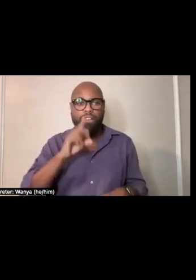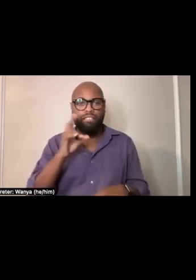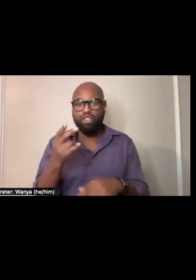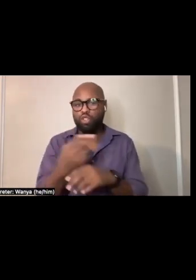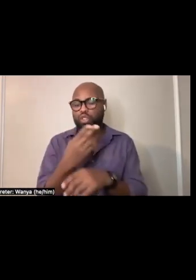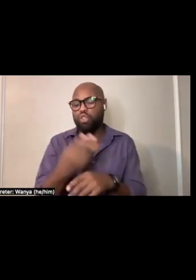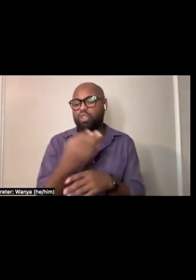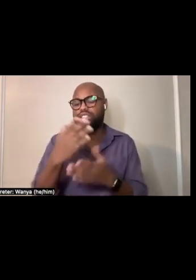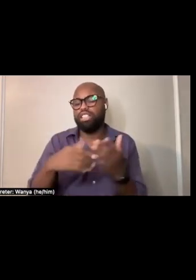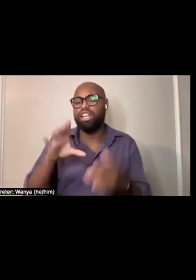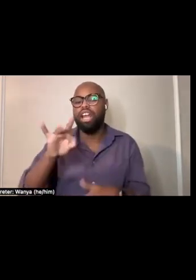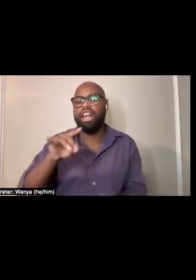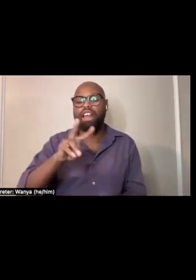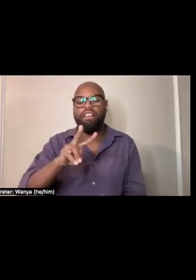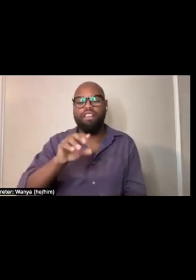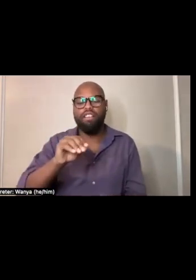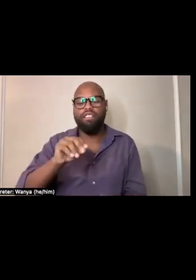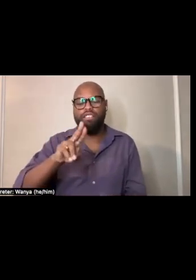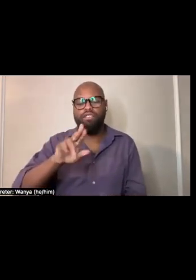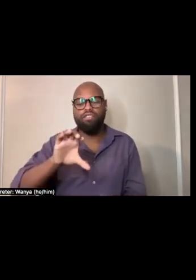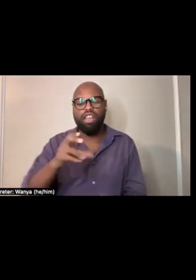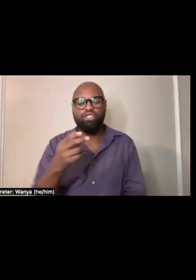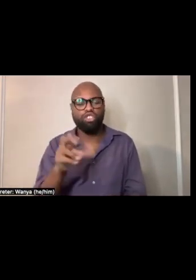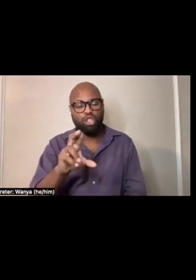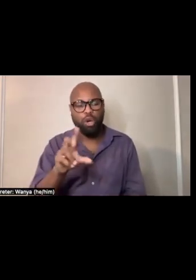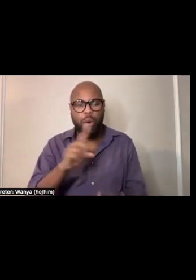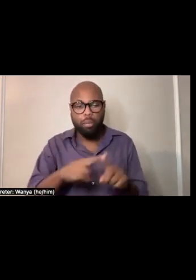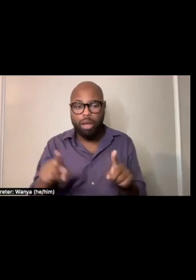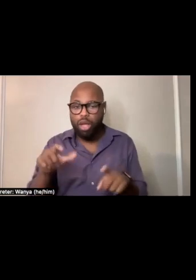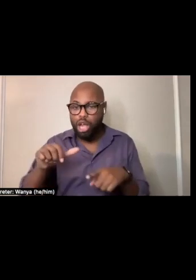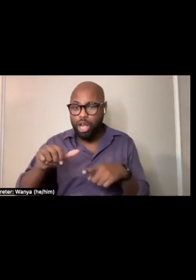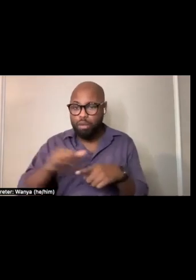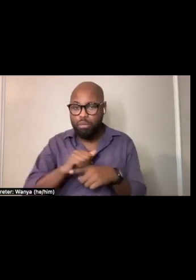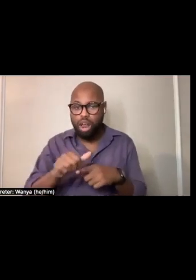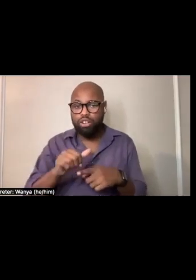But in practical terms that simply - it's not working.